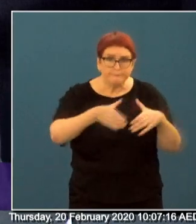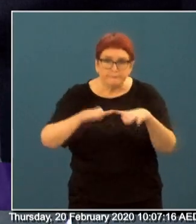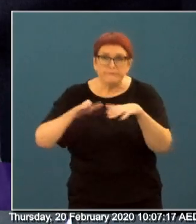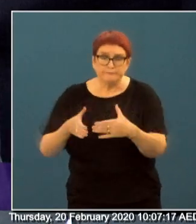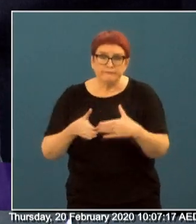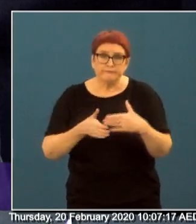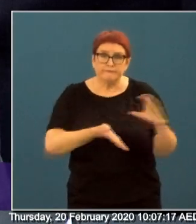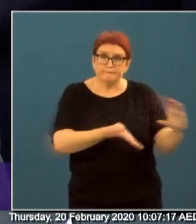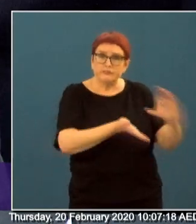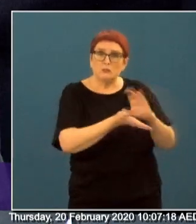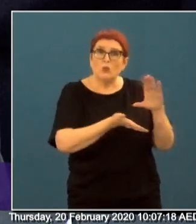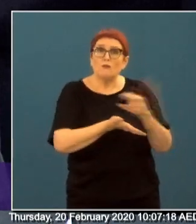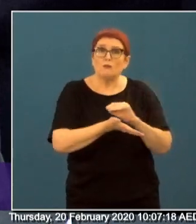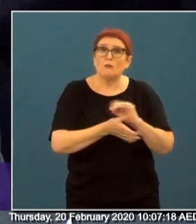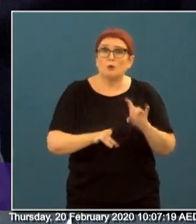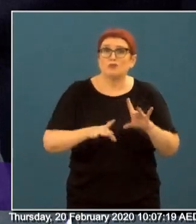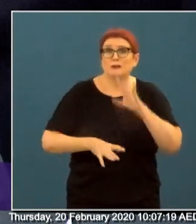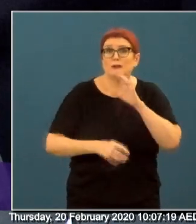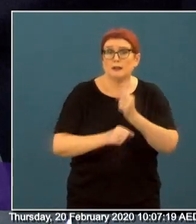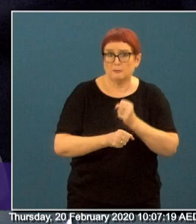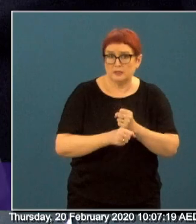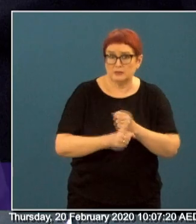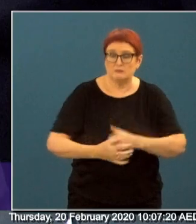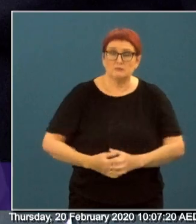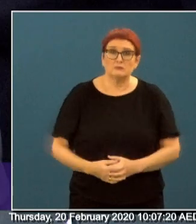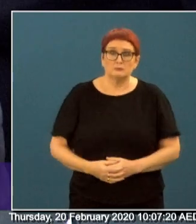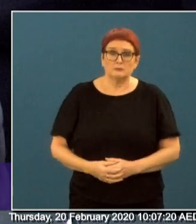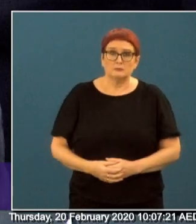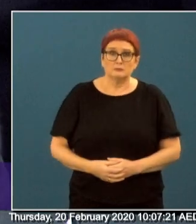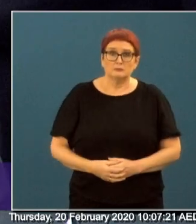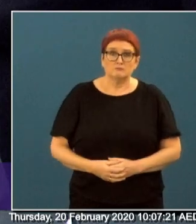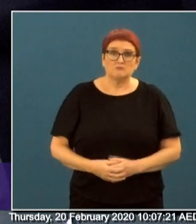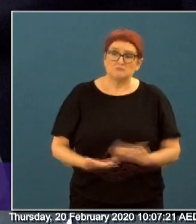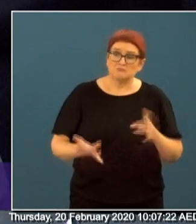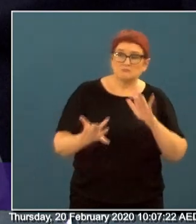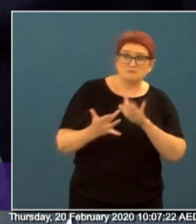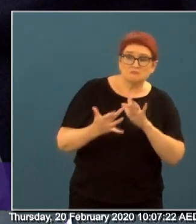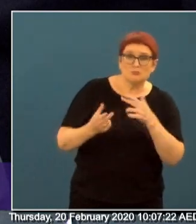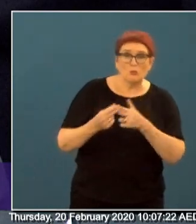and have an interaction with state-based health services.